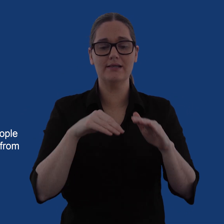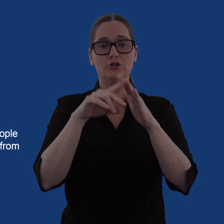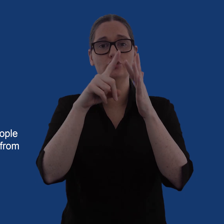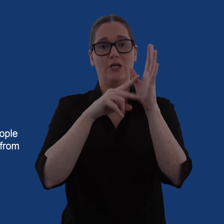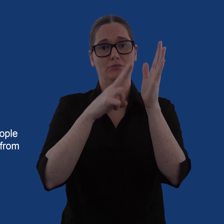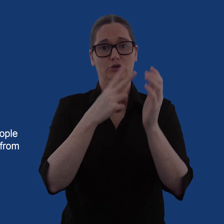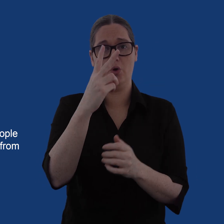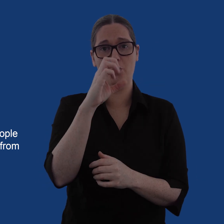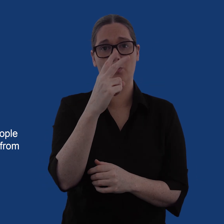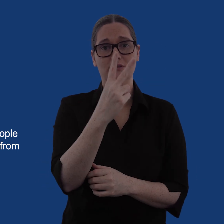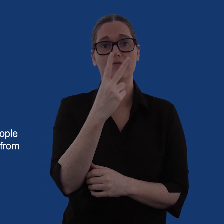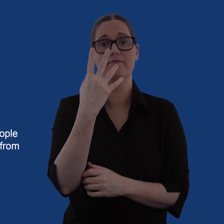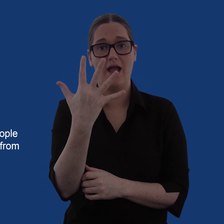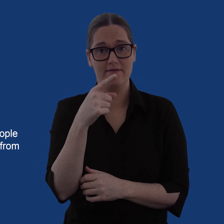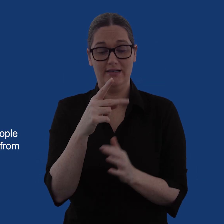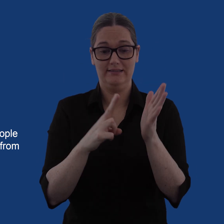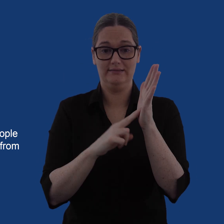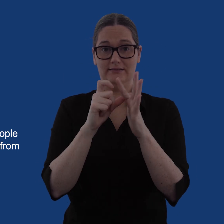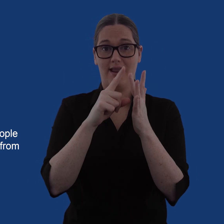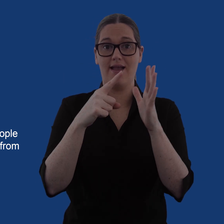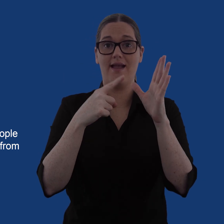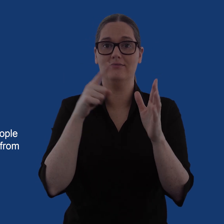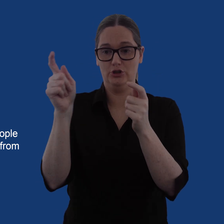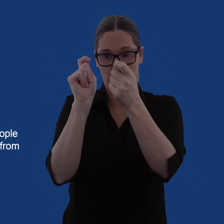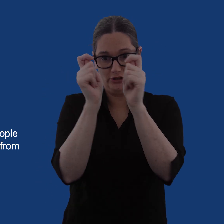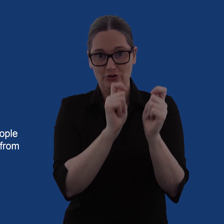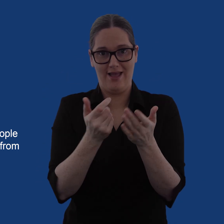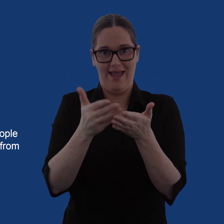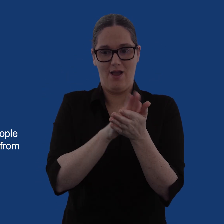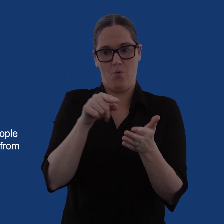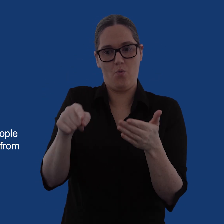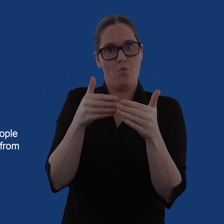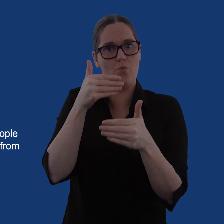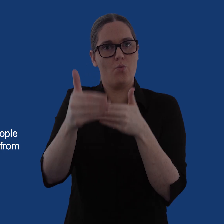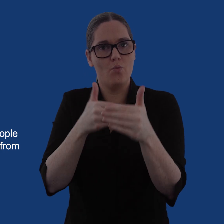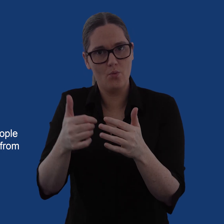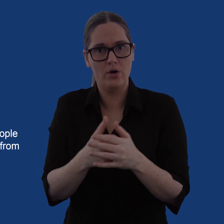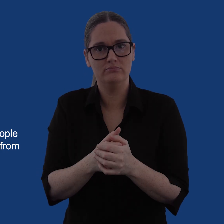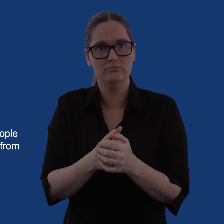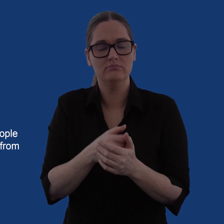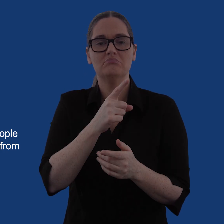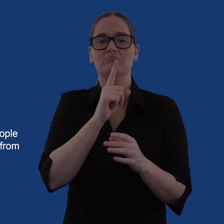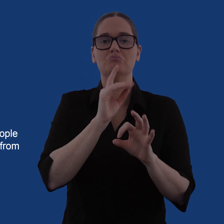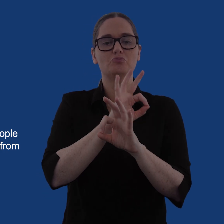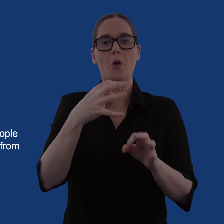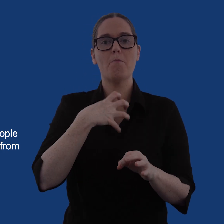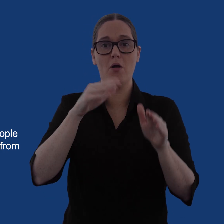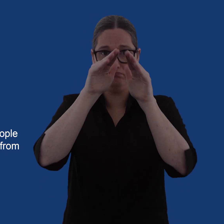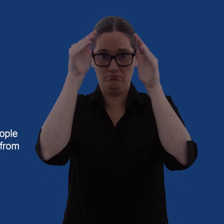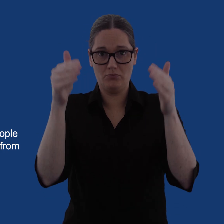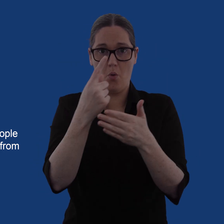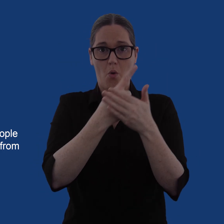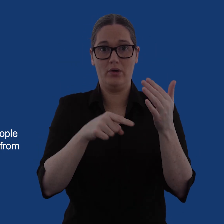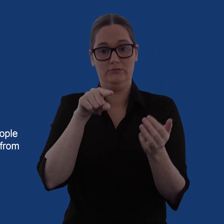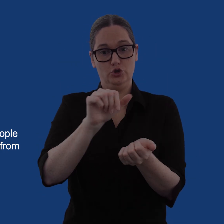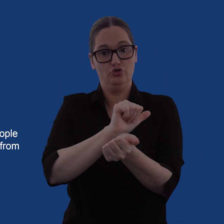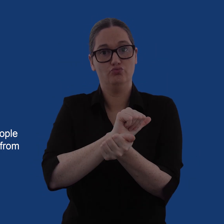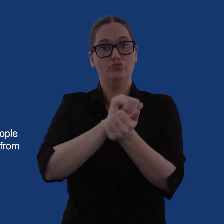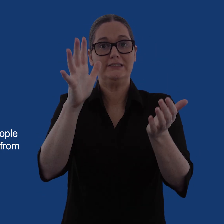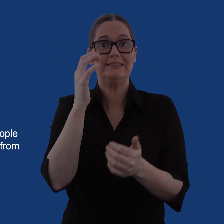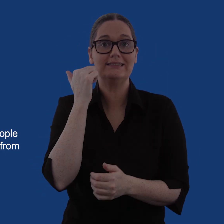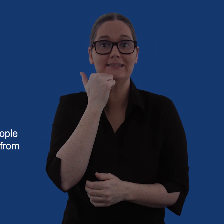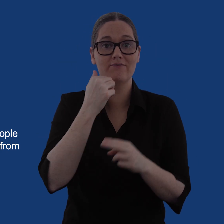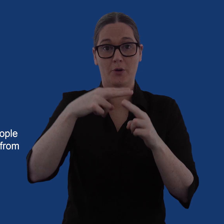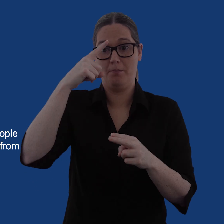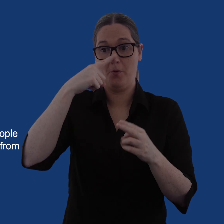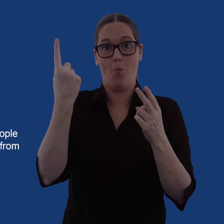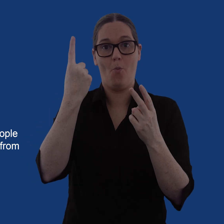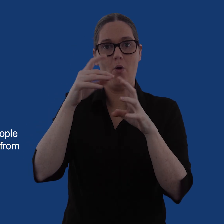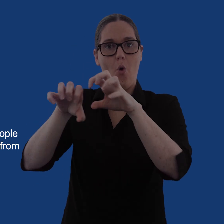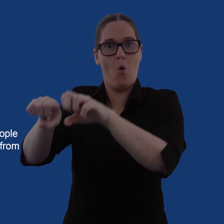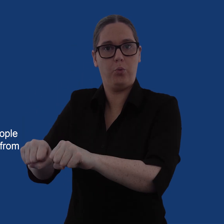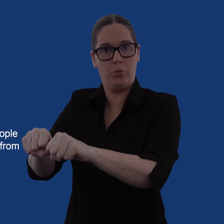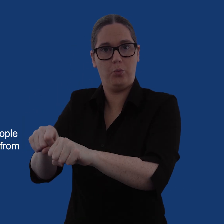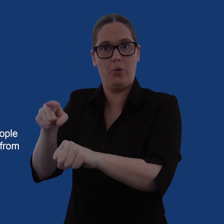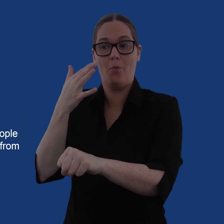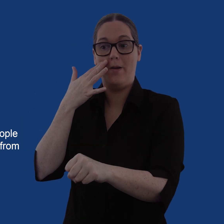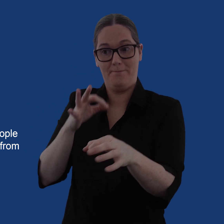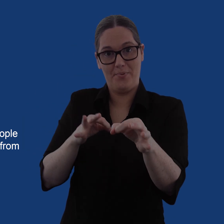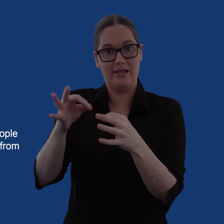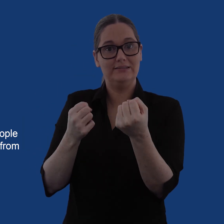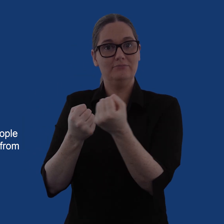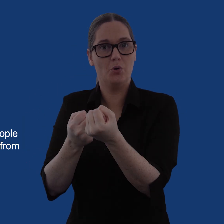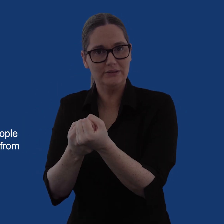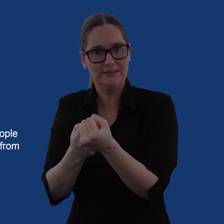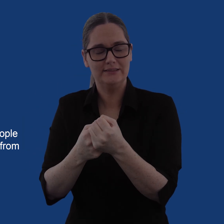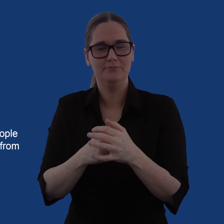In January 2025 the NDIA moved away from focussing only on release dates to inform planning for people in custody’.